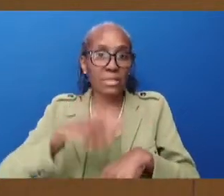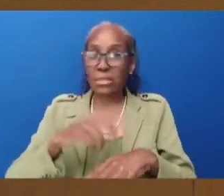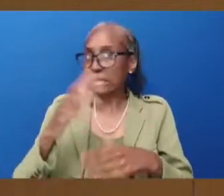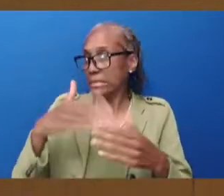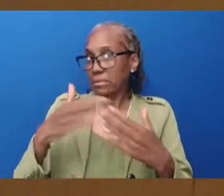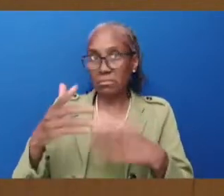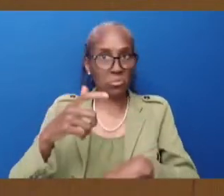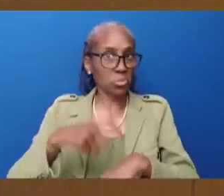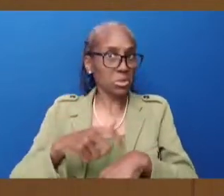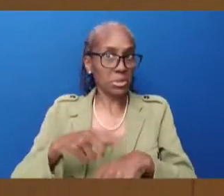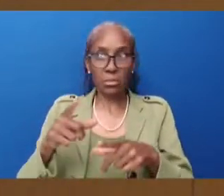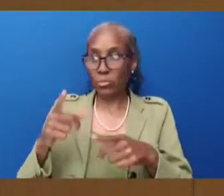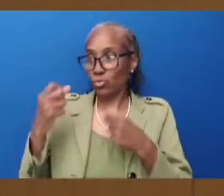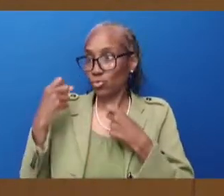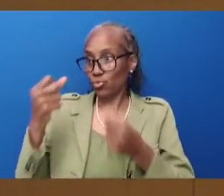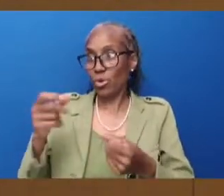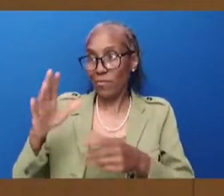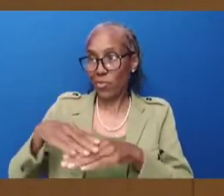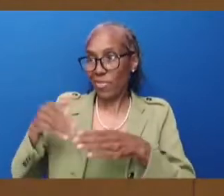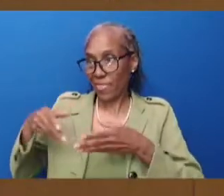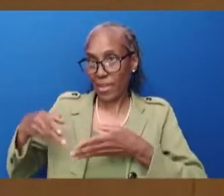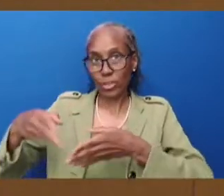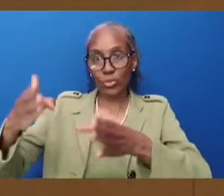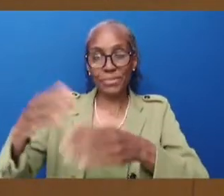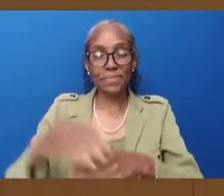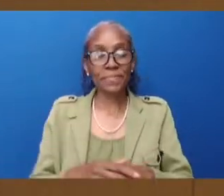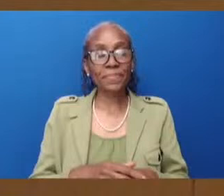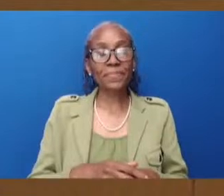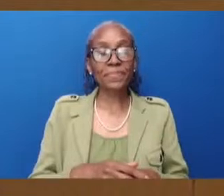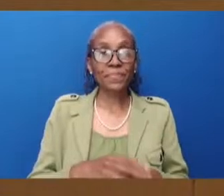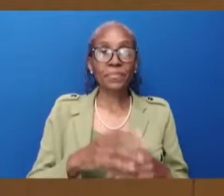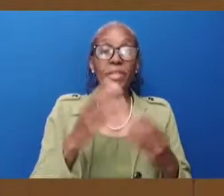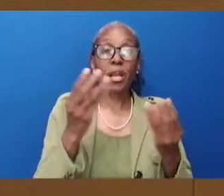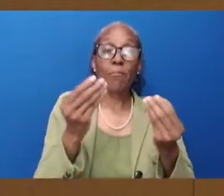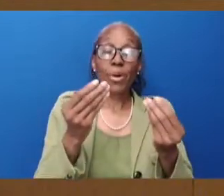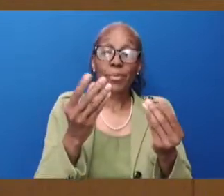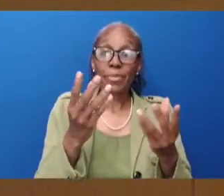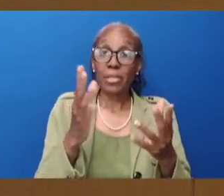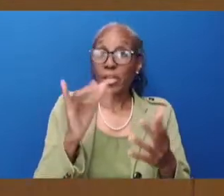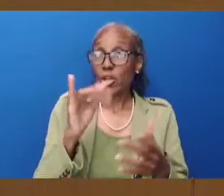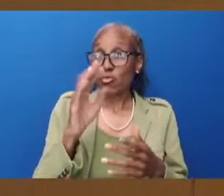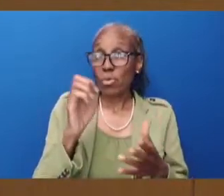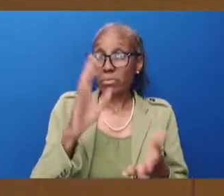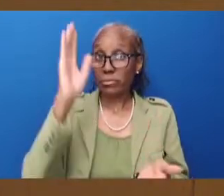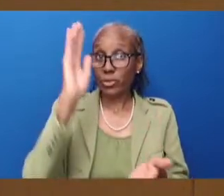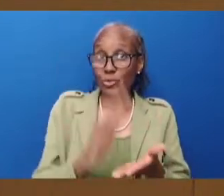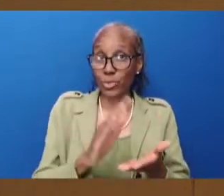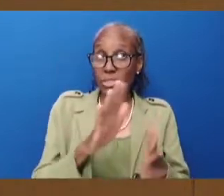VIOLENT CRIMES, AND THIS IS NO